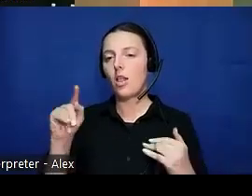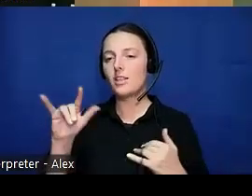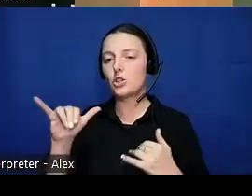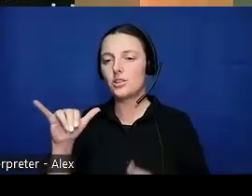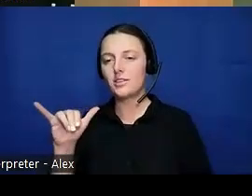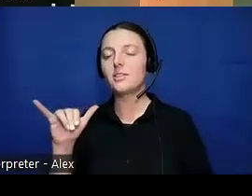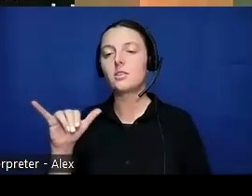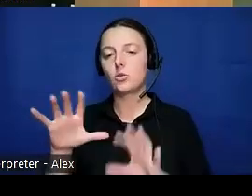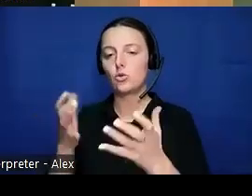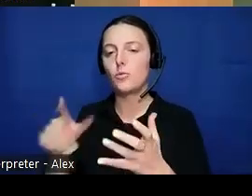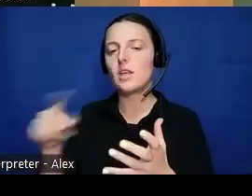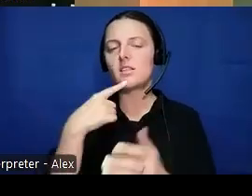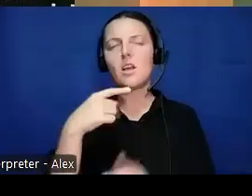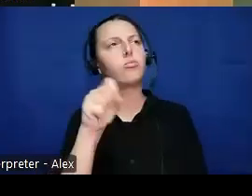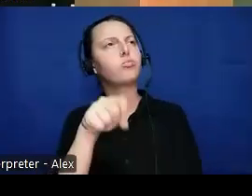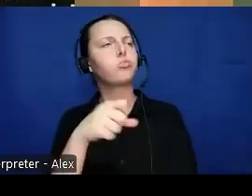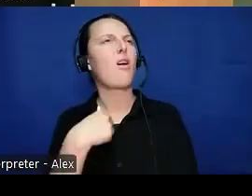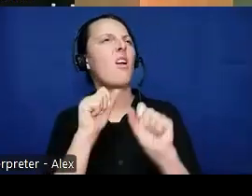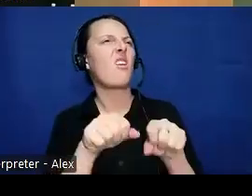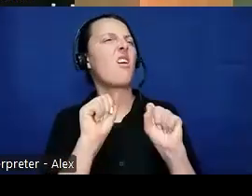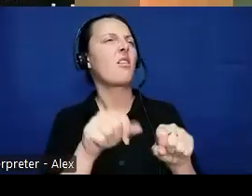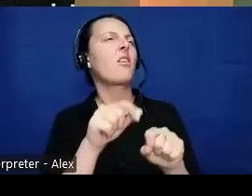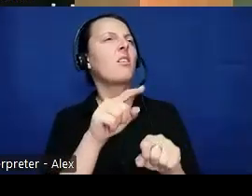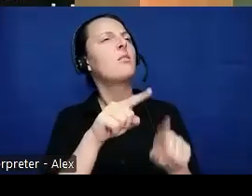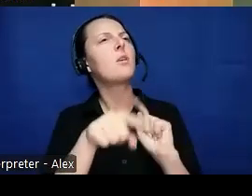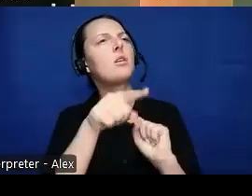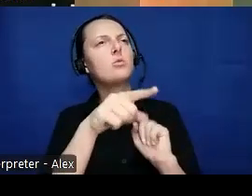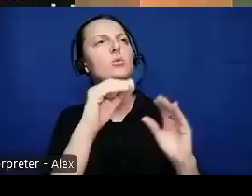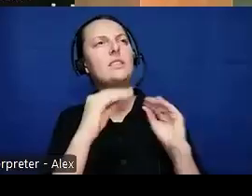about prescribing anti-depressants? You know, let's let's make this a little transactional. So,